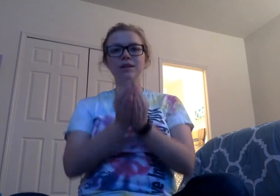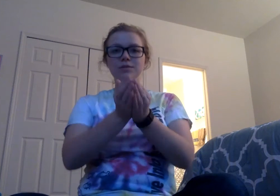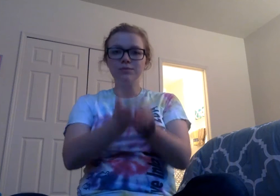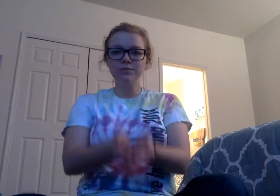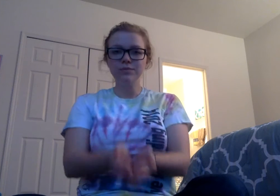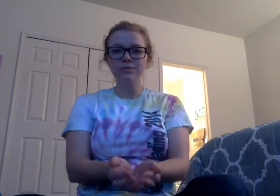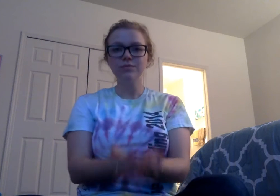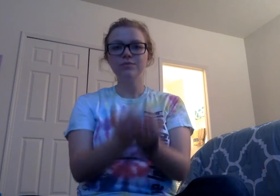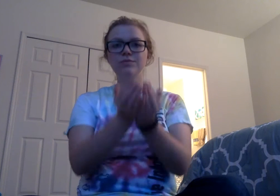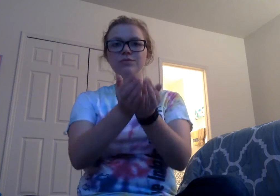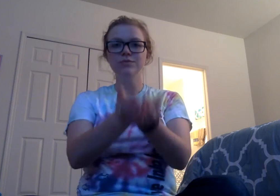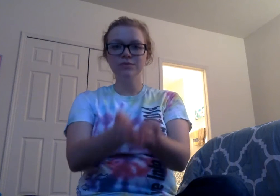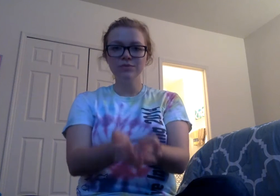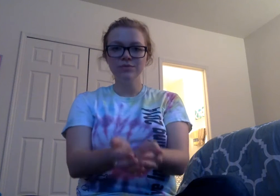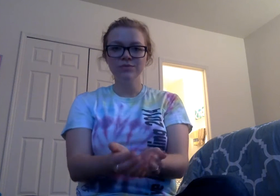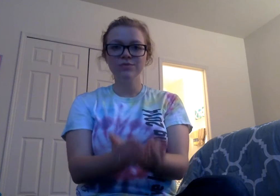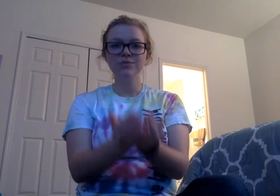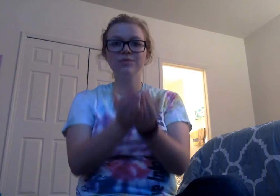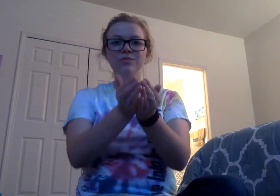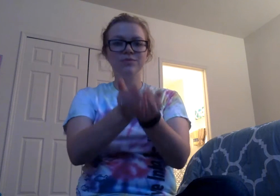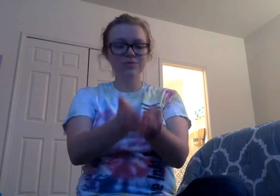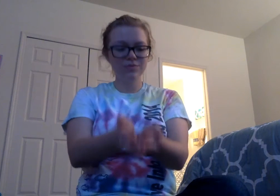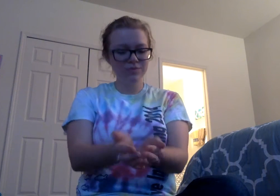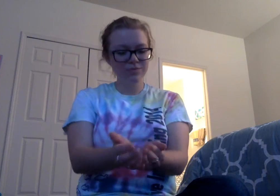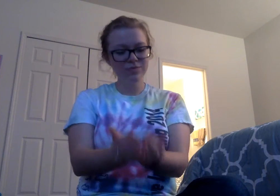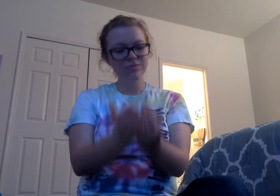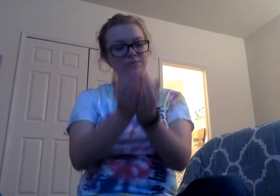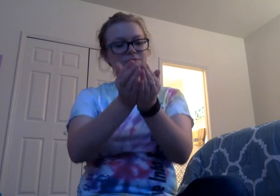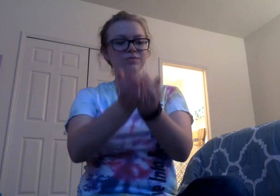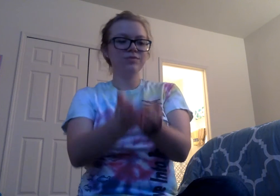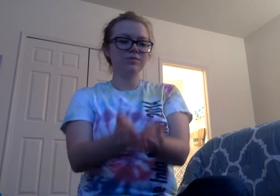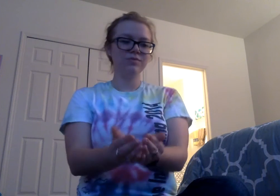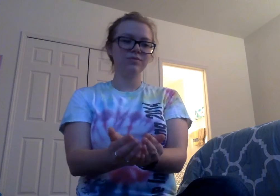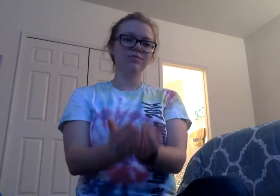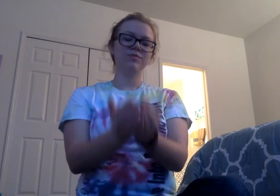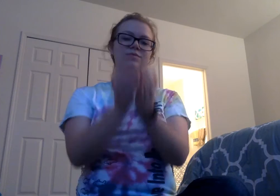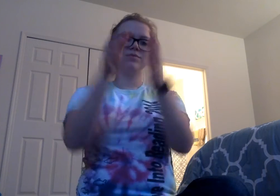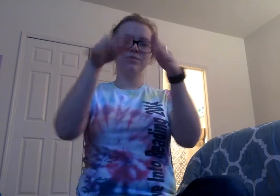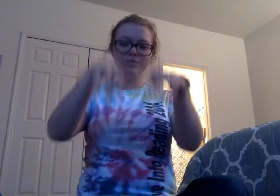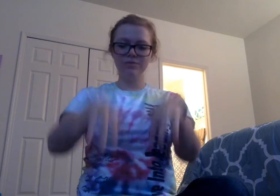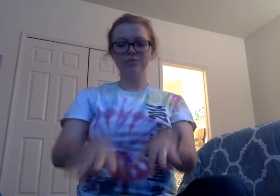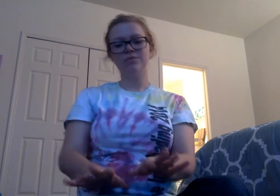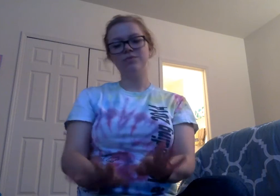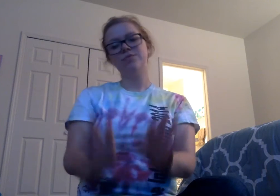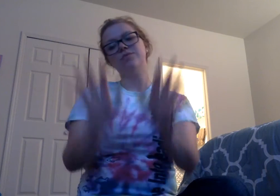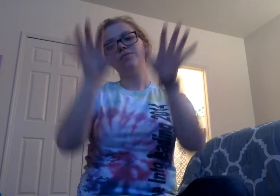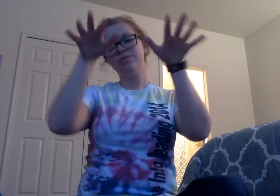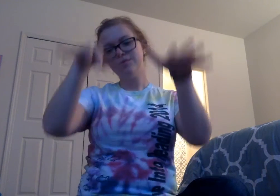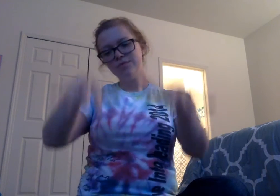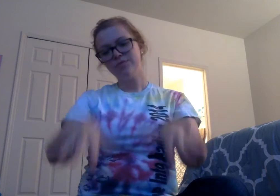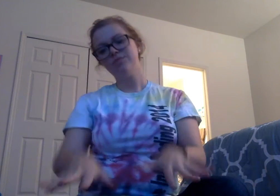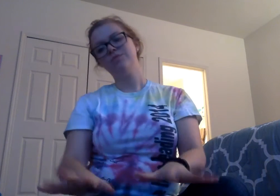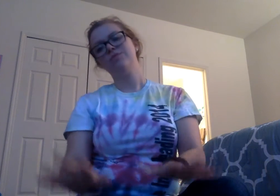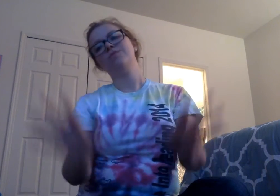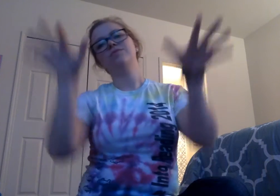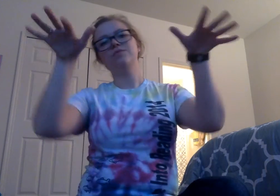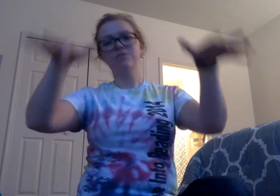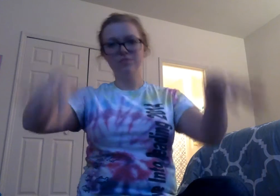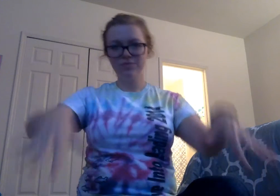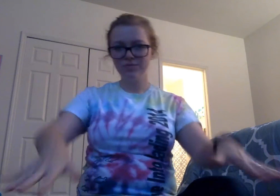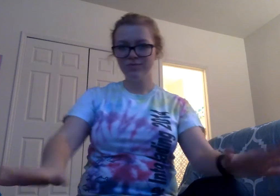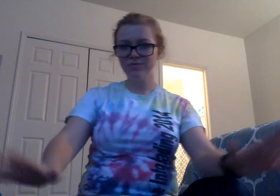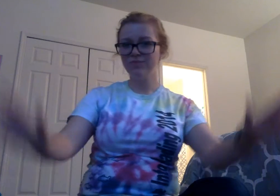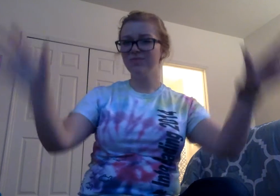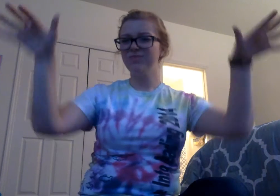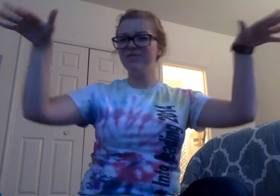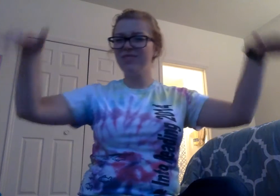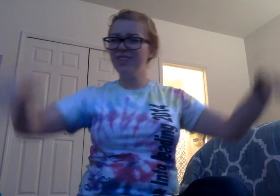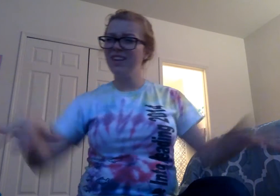BOAT SAILING BIG WAVES